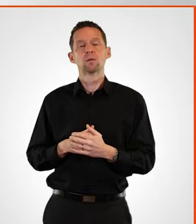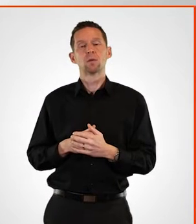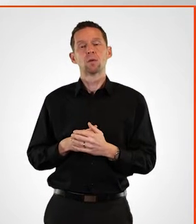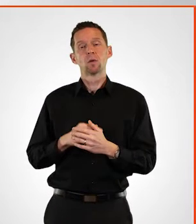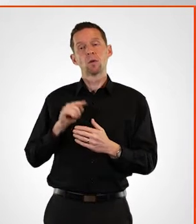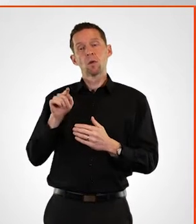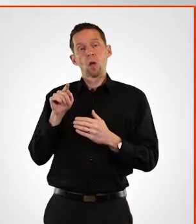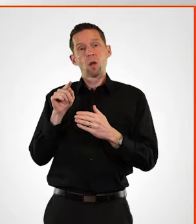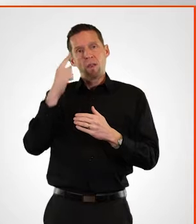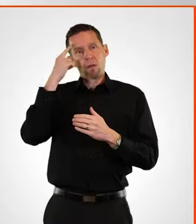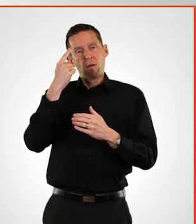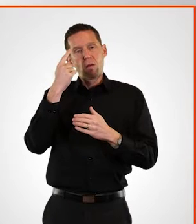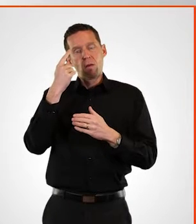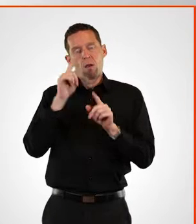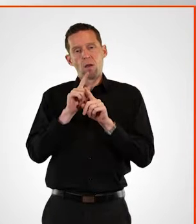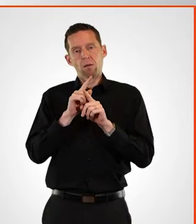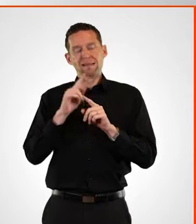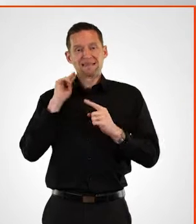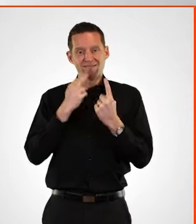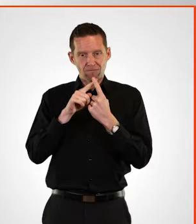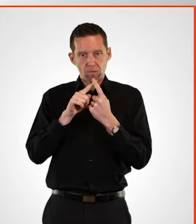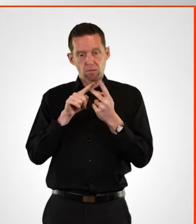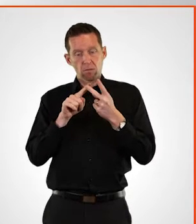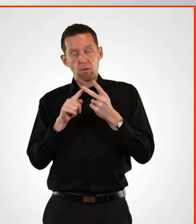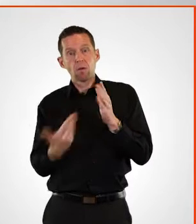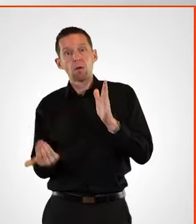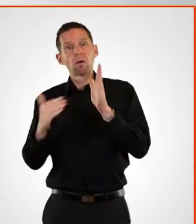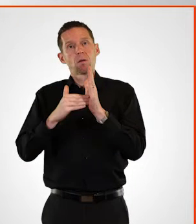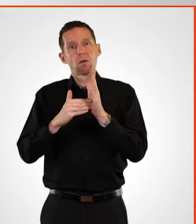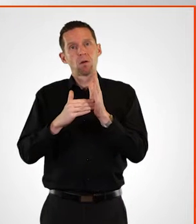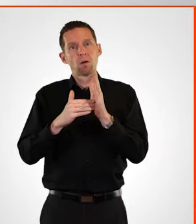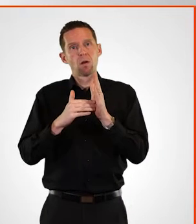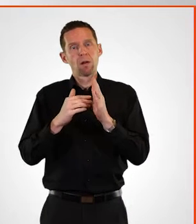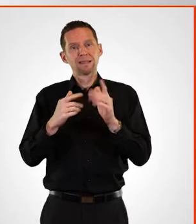is that that additional disability is kind of multiplicative.